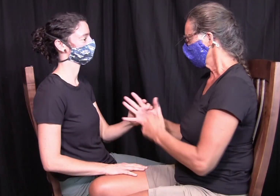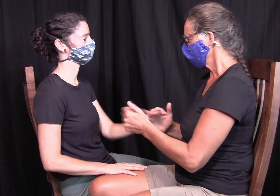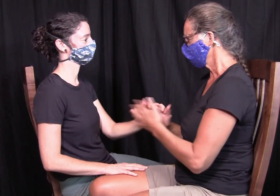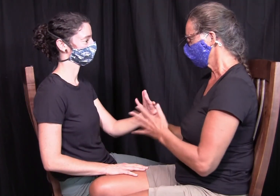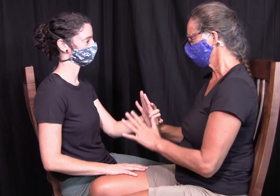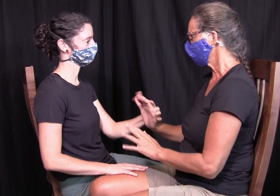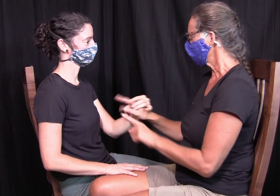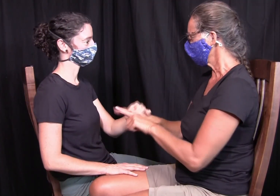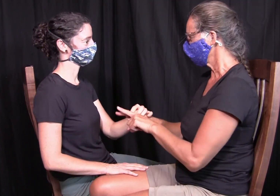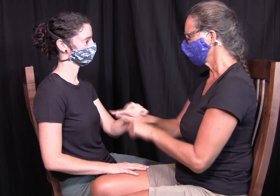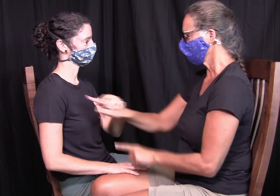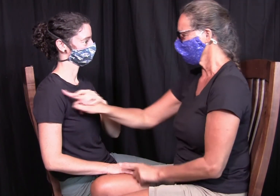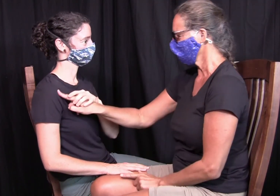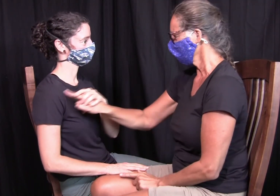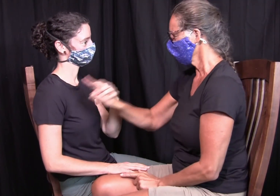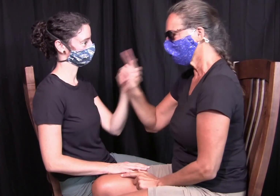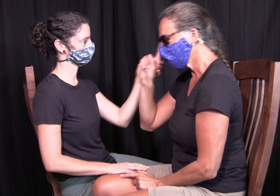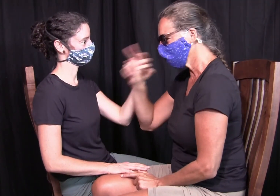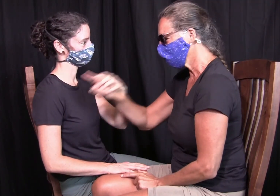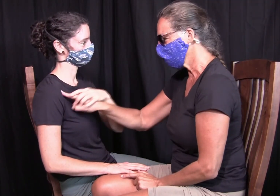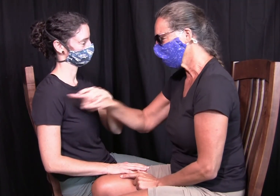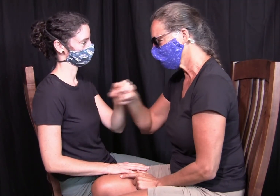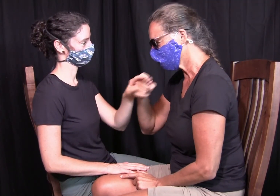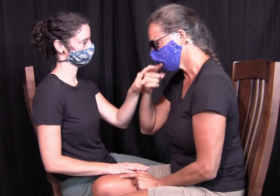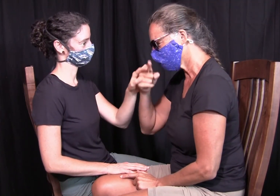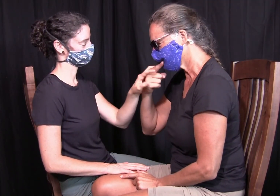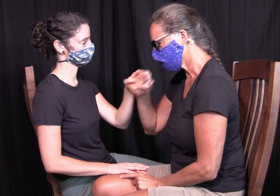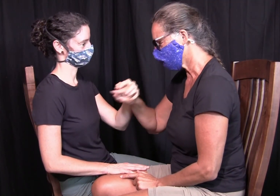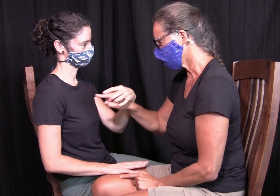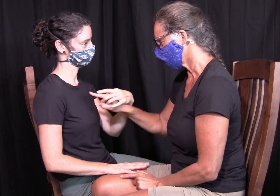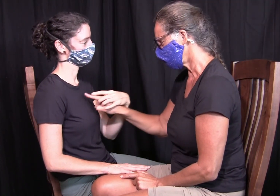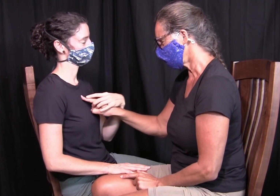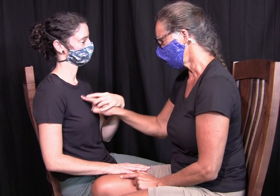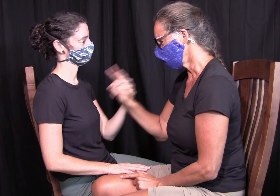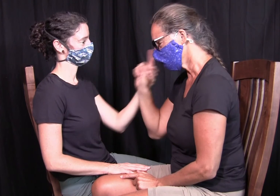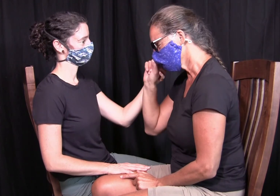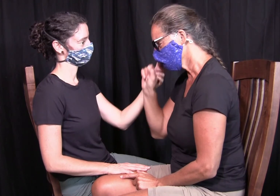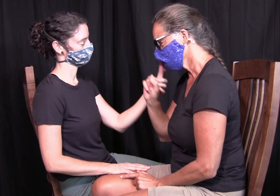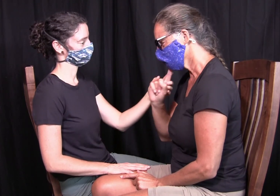All of your feedback is given through this hand here on my leg. A hearing or Deaf sighted person